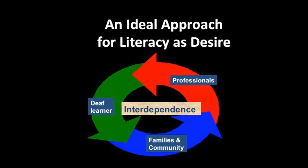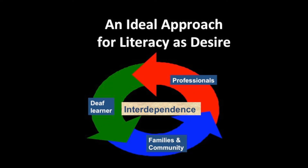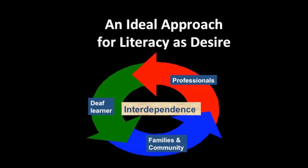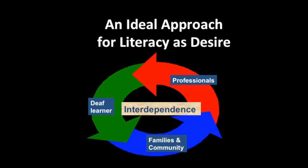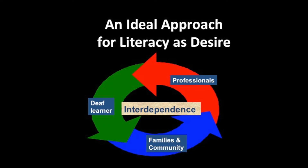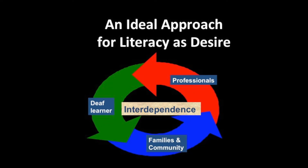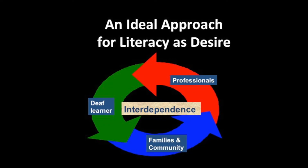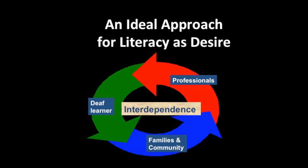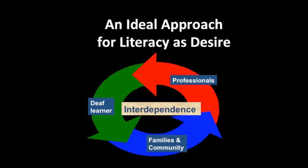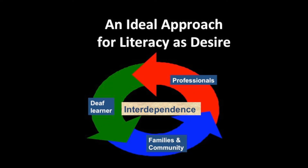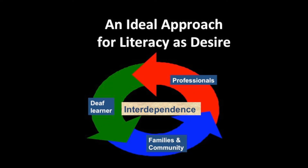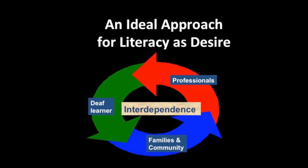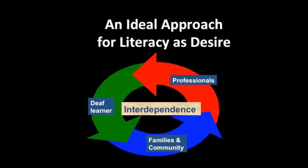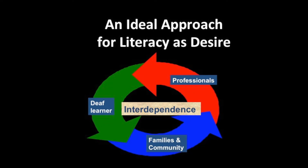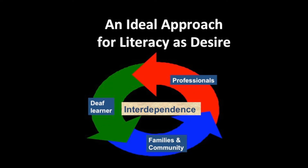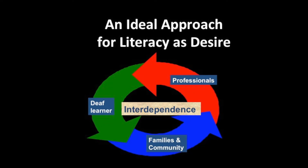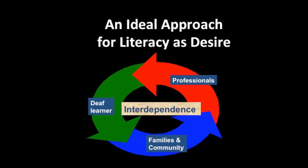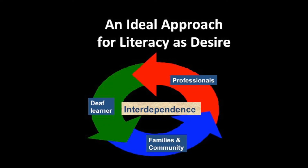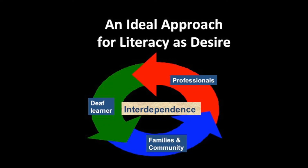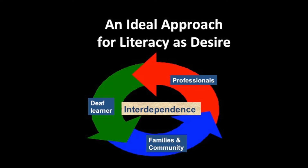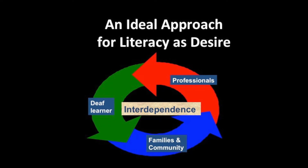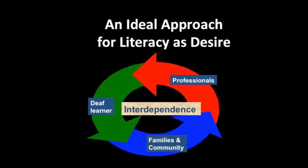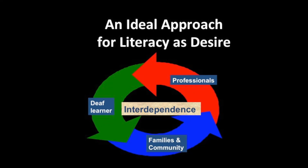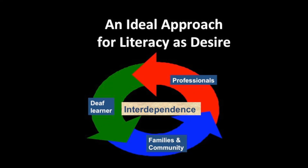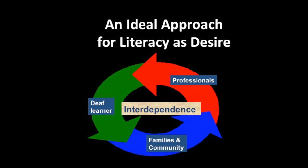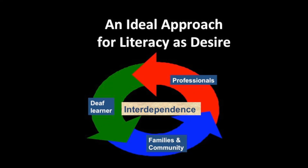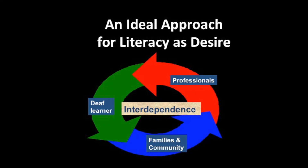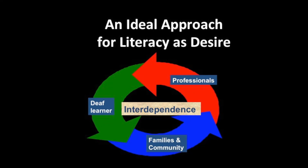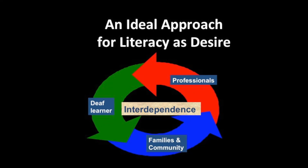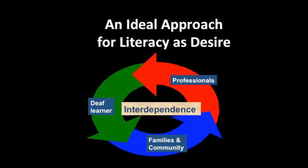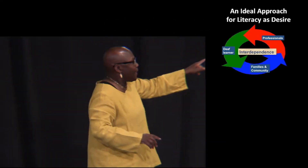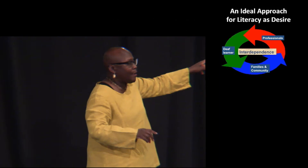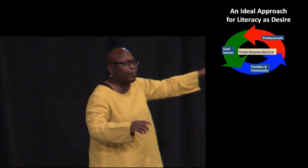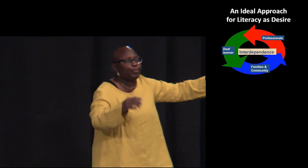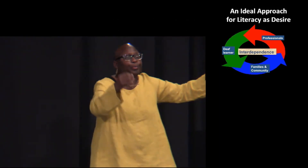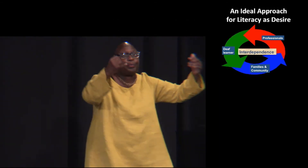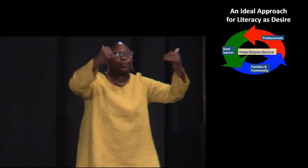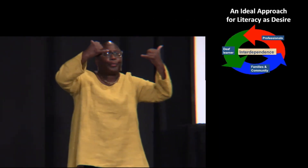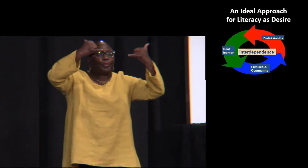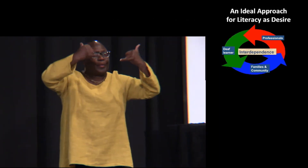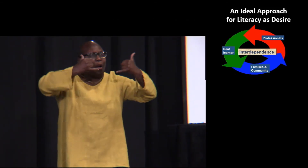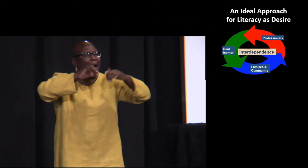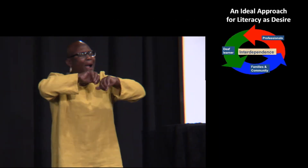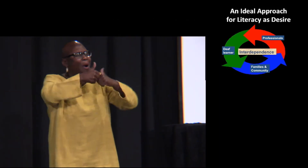Don't worry about written English. The English text will come but only if you